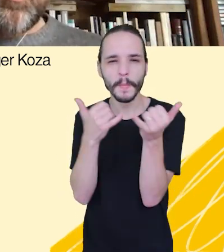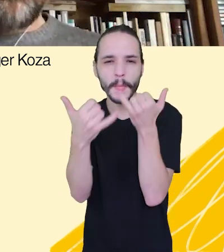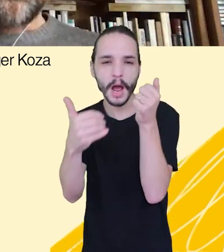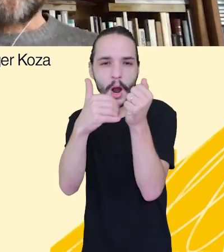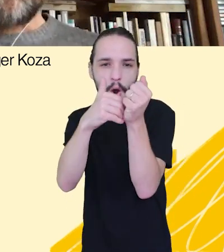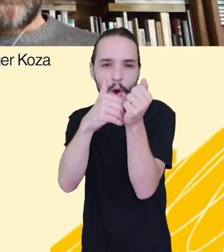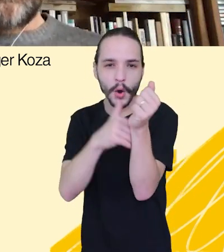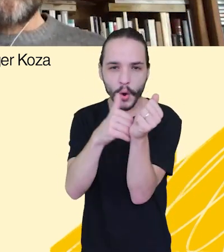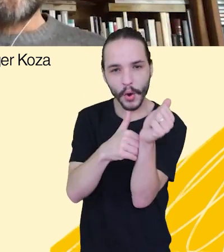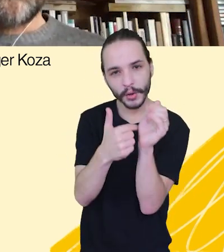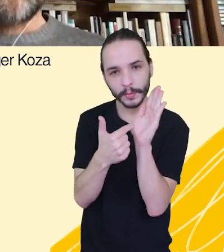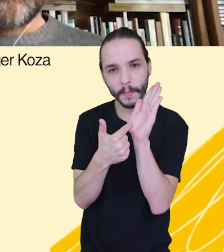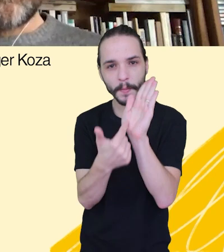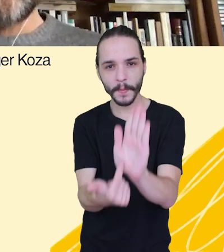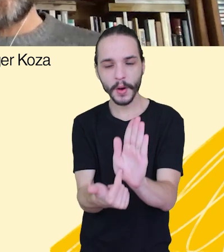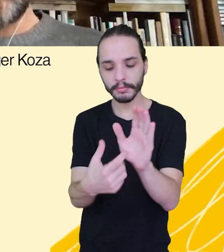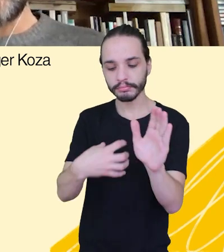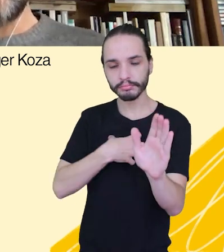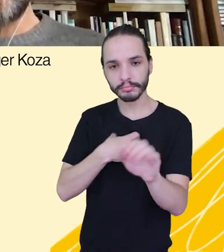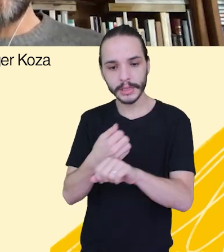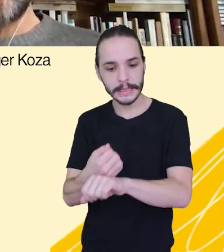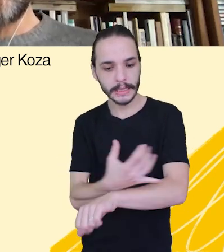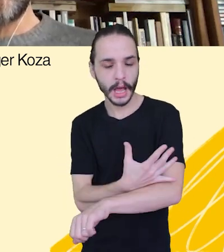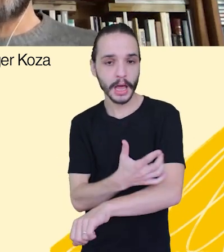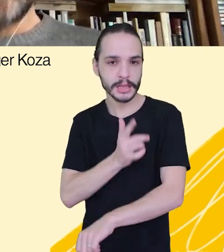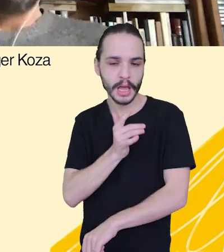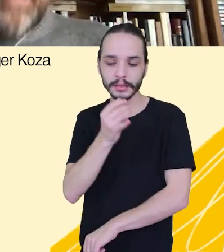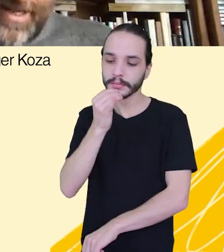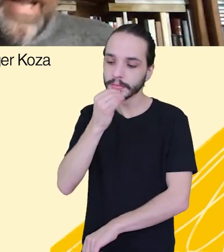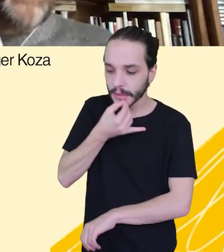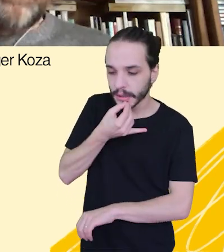You mean someone is sad and then he expresses sadness. - Exactly.